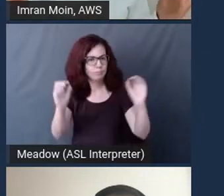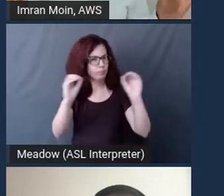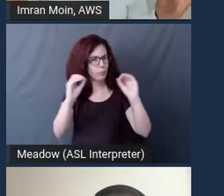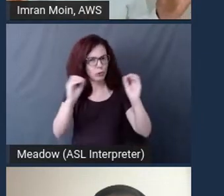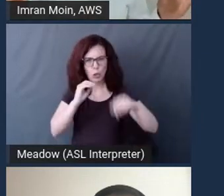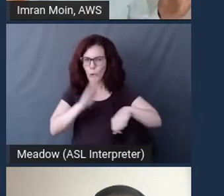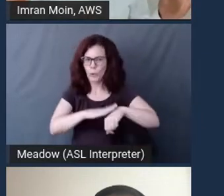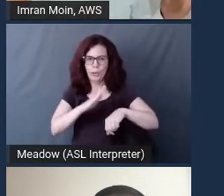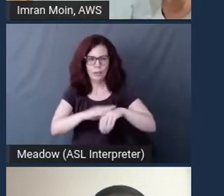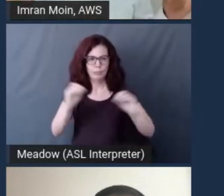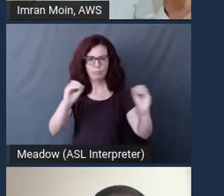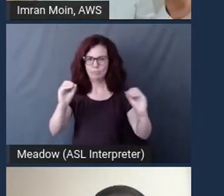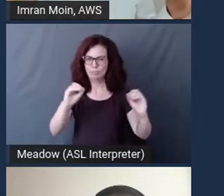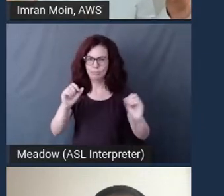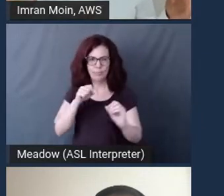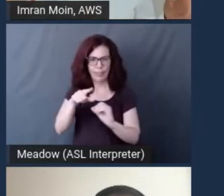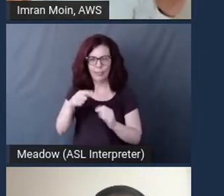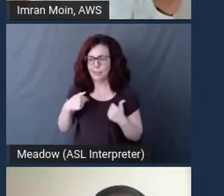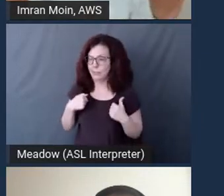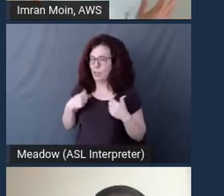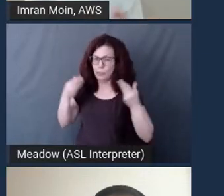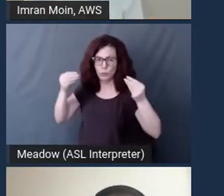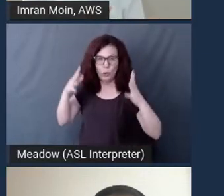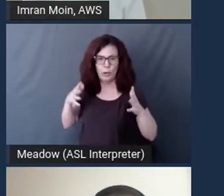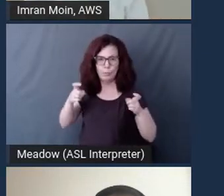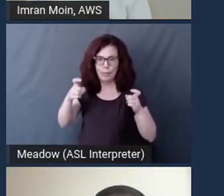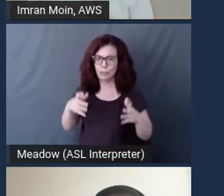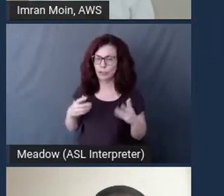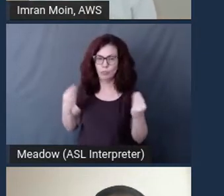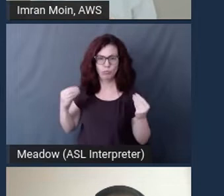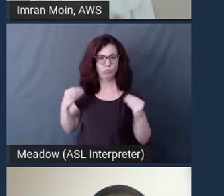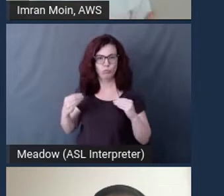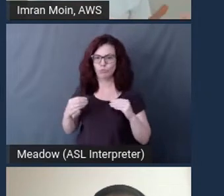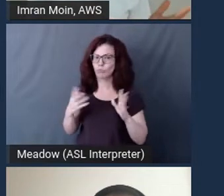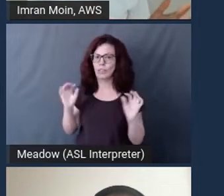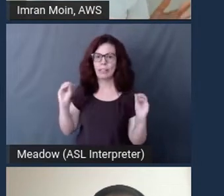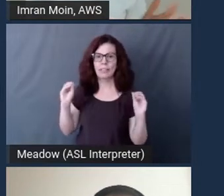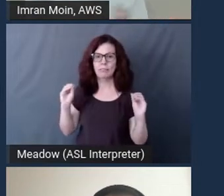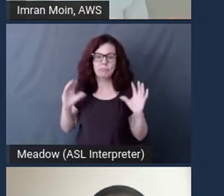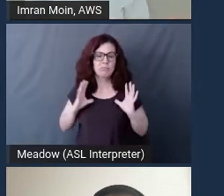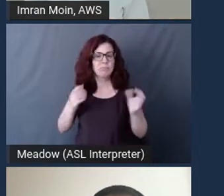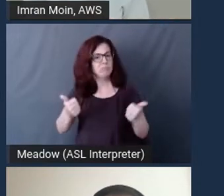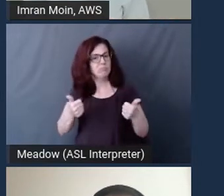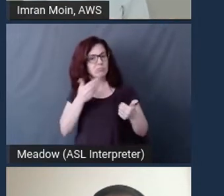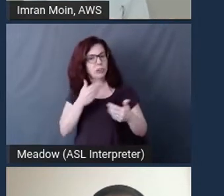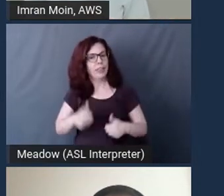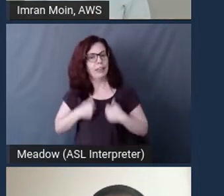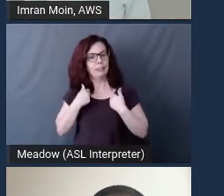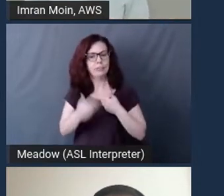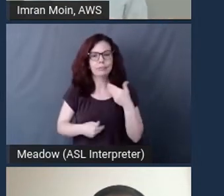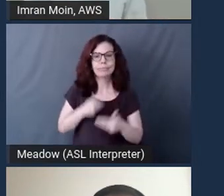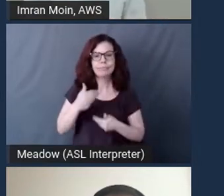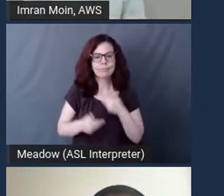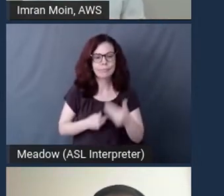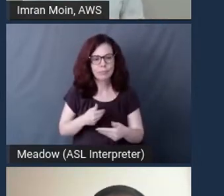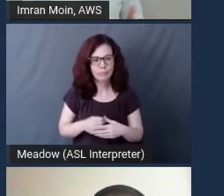So as a store manager, I did not get any notification. So life is still good. Let's just say, this is a really hot day.